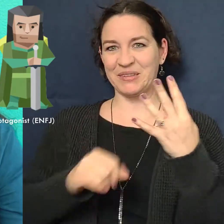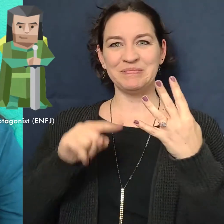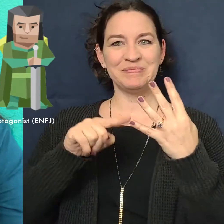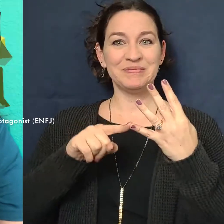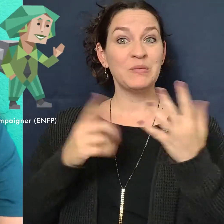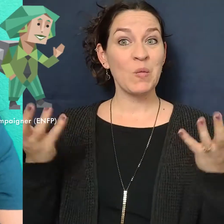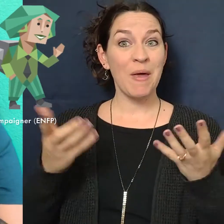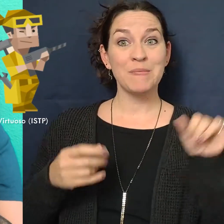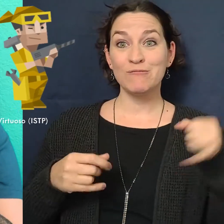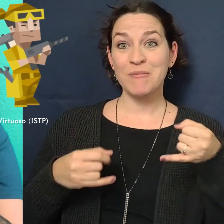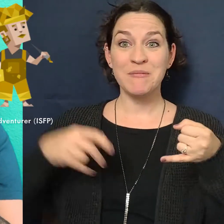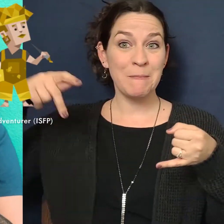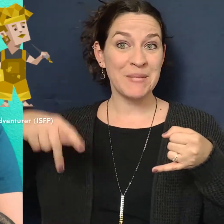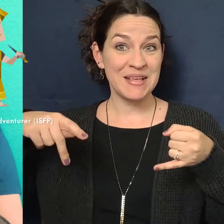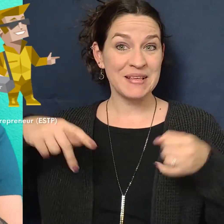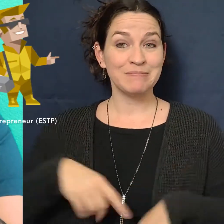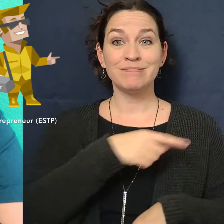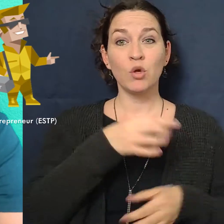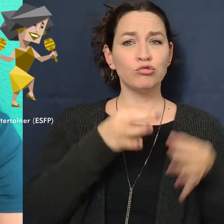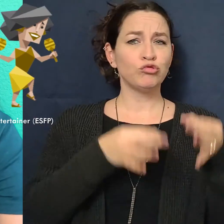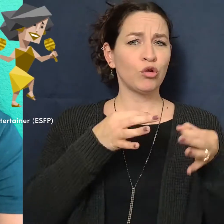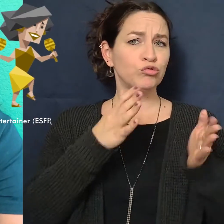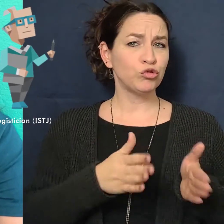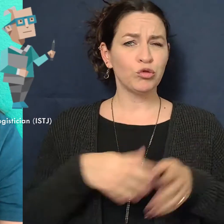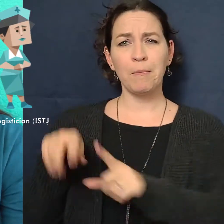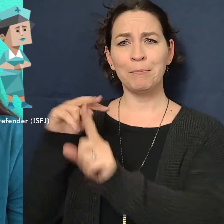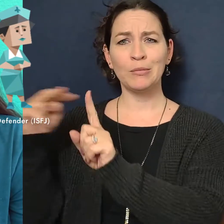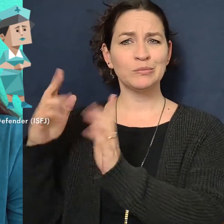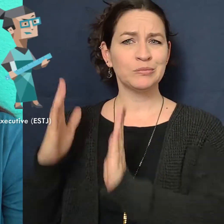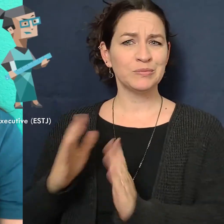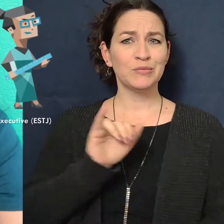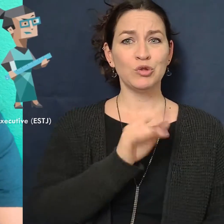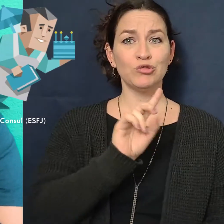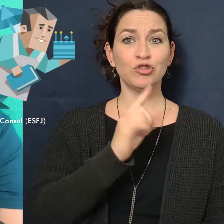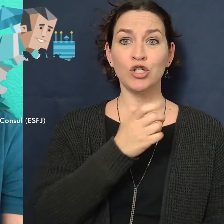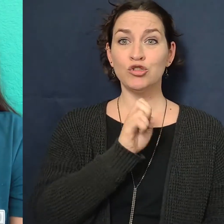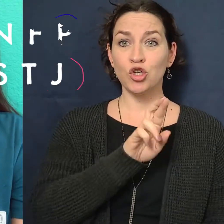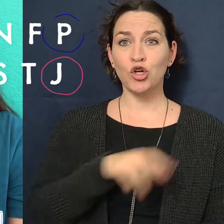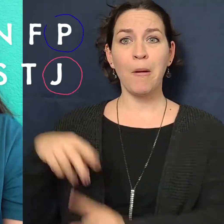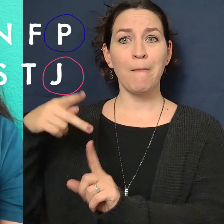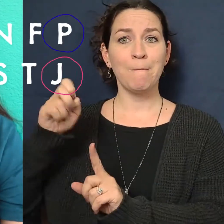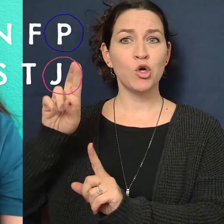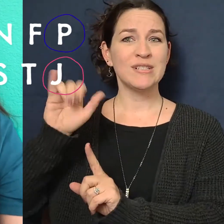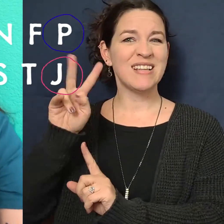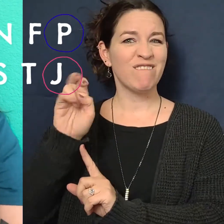up the Myers-Briggs dichotomies. Today, we're going to talk about the J and the P, the Judger and Perceiver way of interacting with